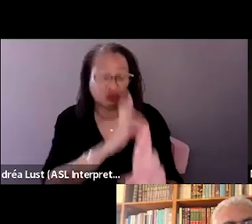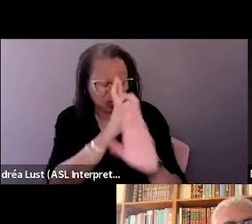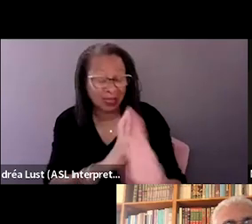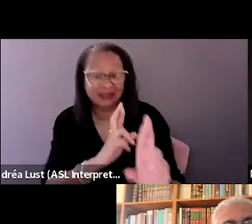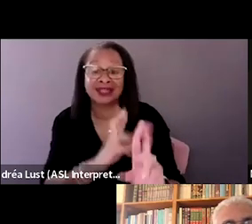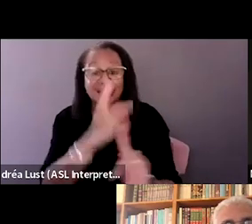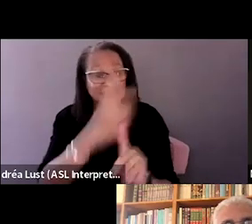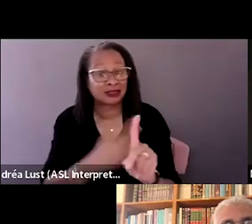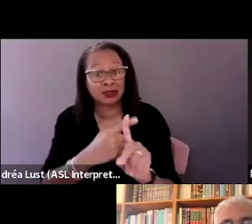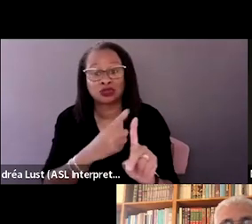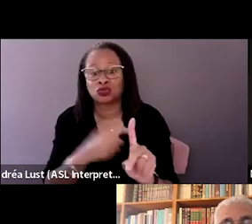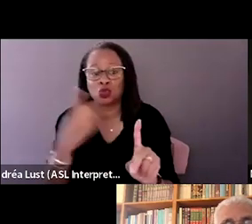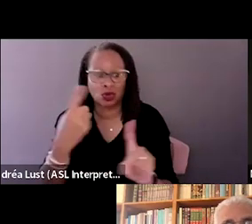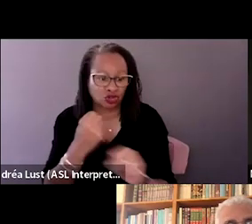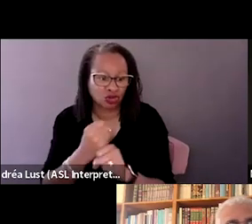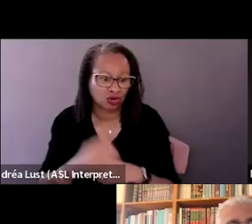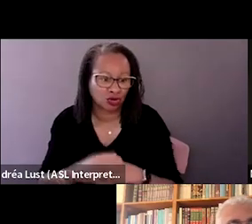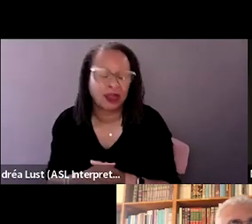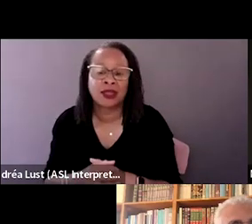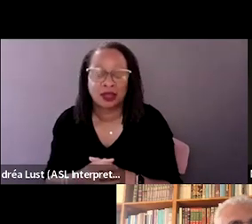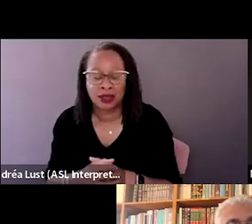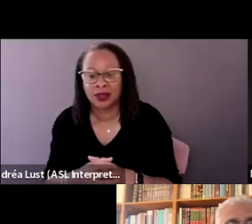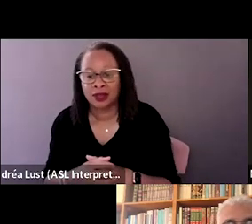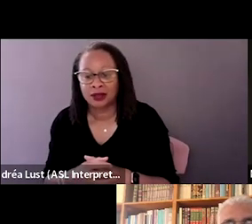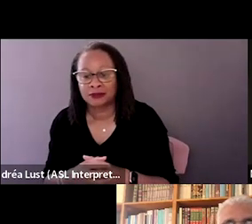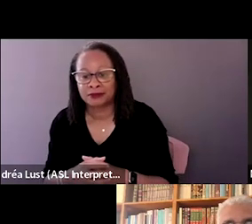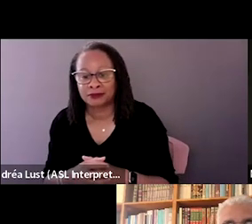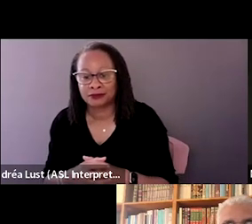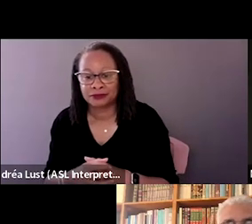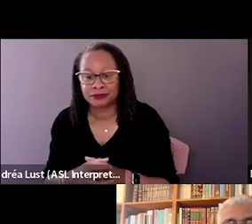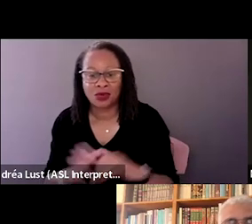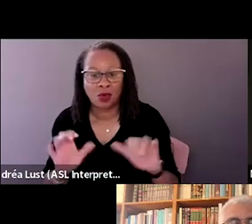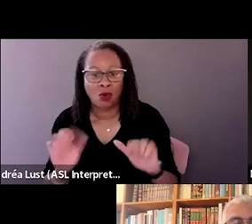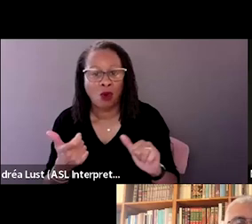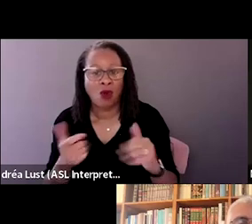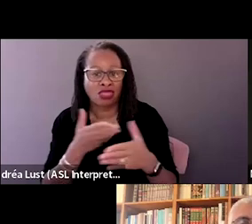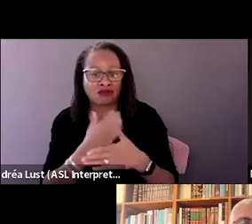in negotiation when we negotiate all rights before we sign the contract.